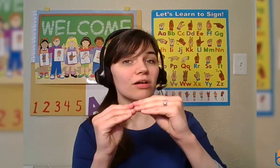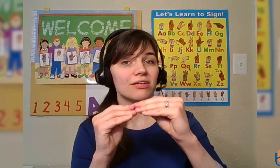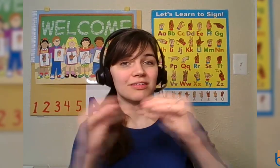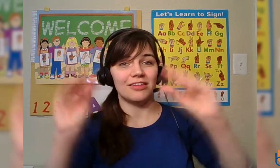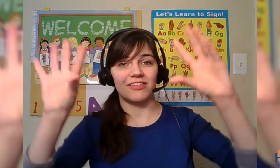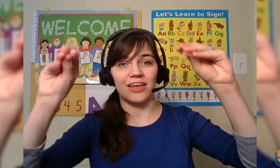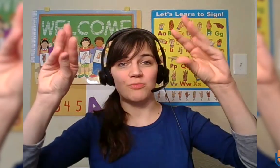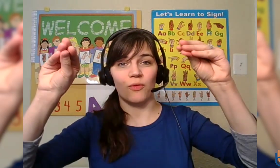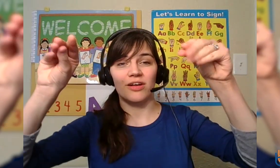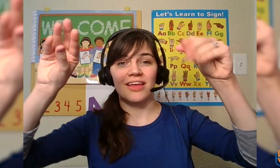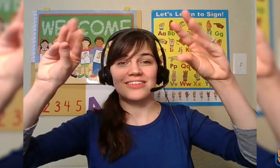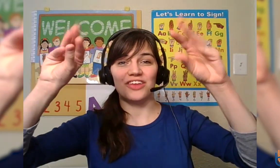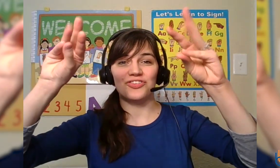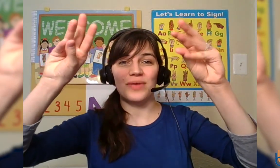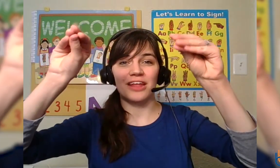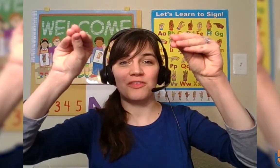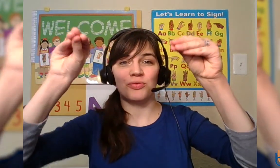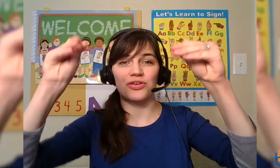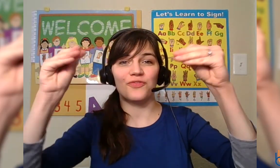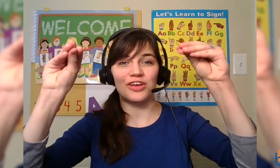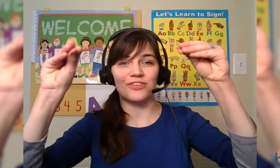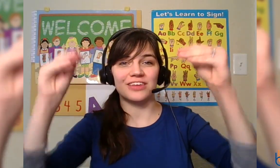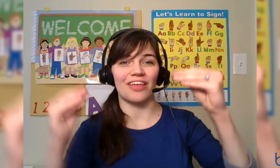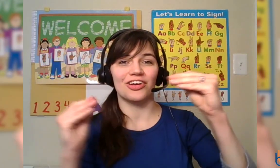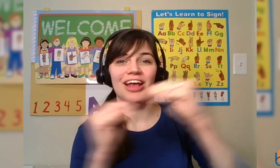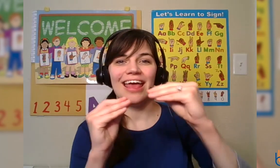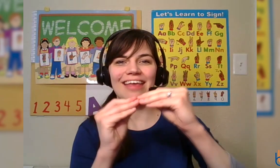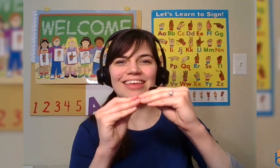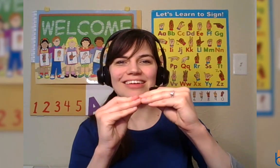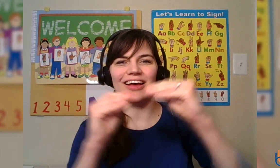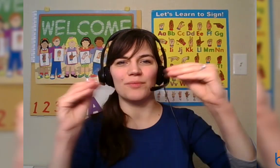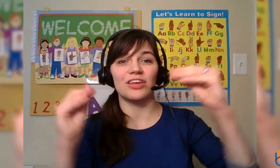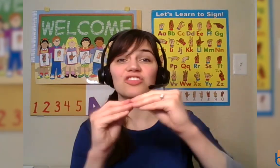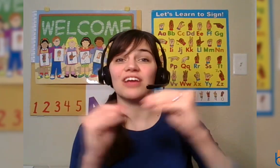To sign more, take two hands, put your fingers together and then touch your